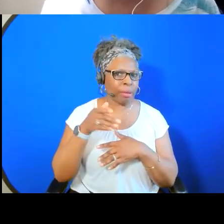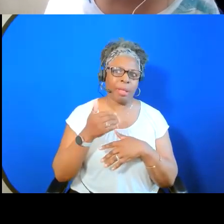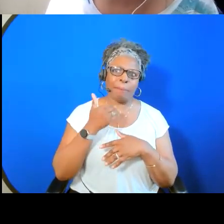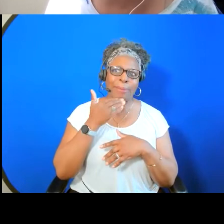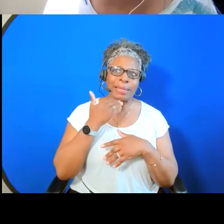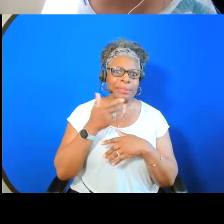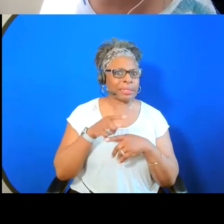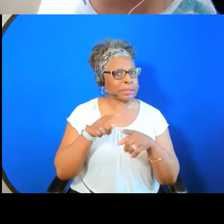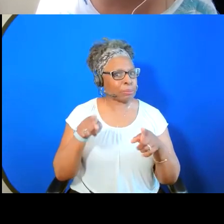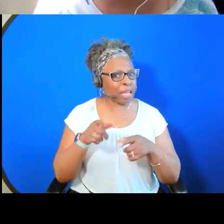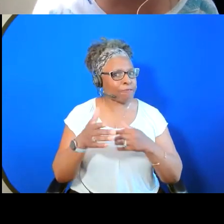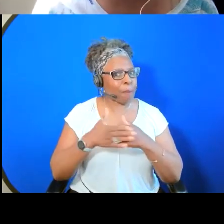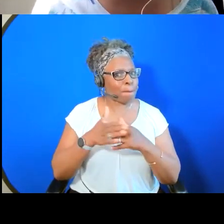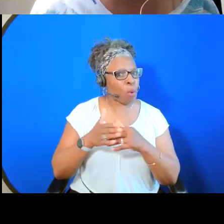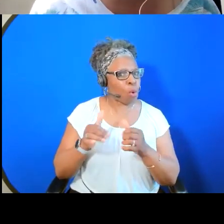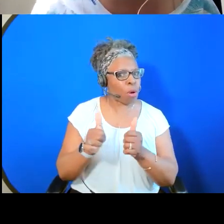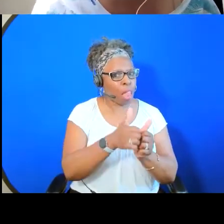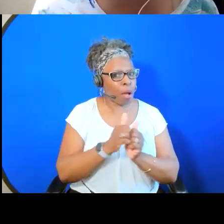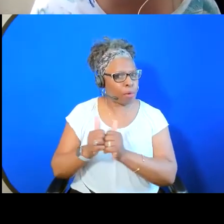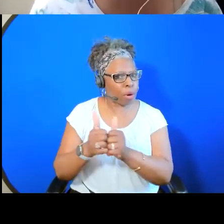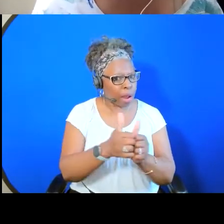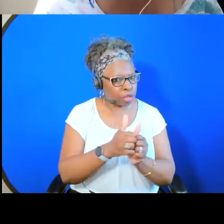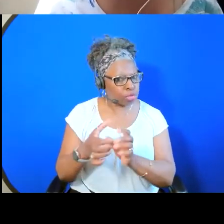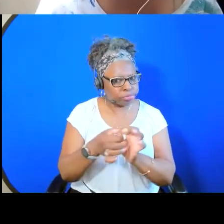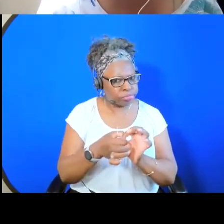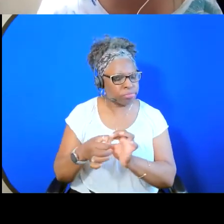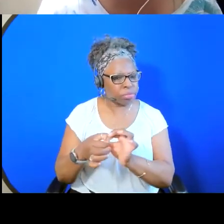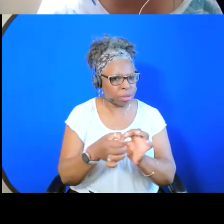activists that are operating on the fringes or beyond the artwork.